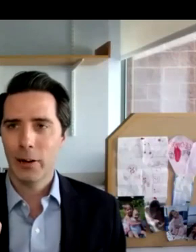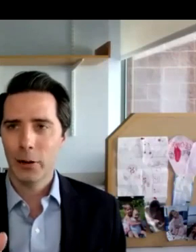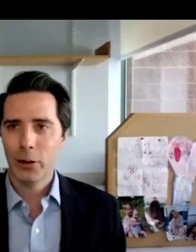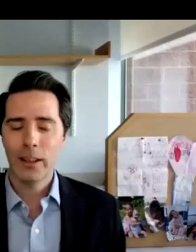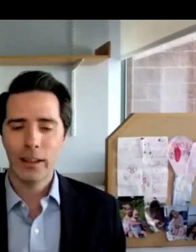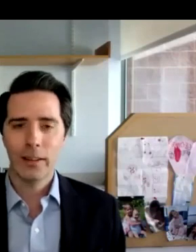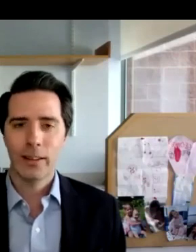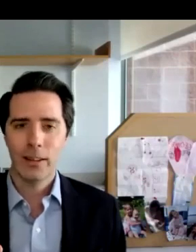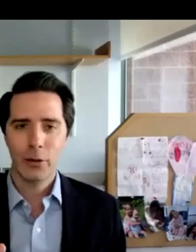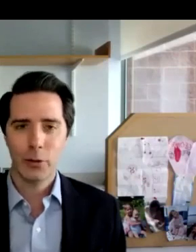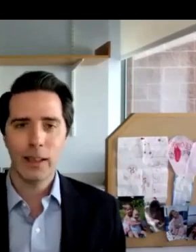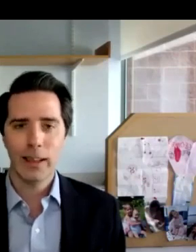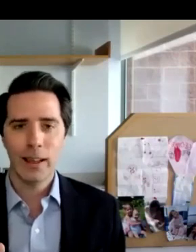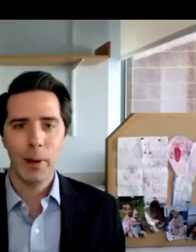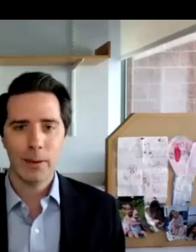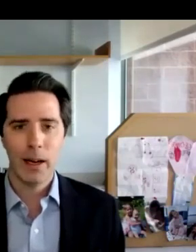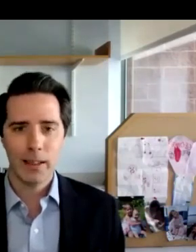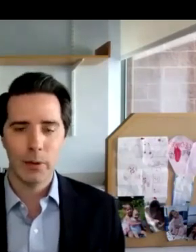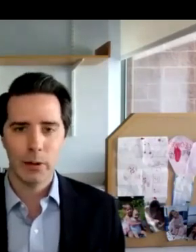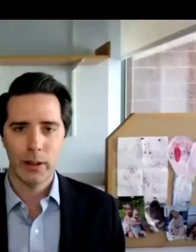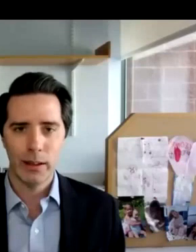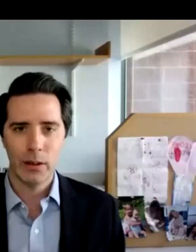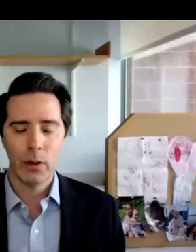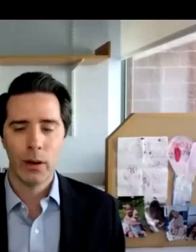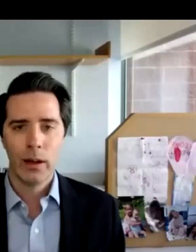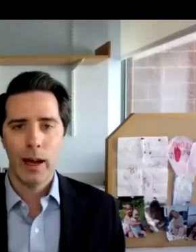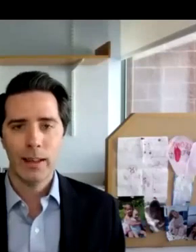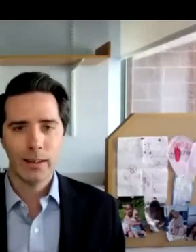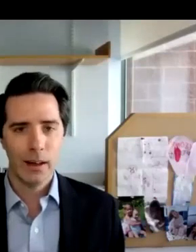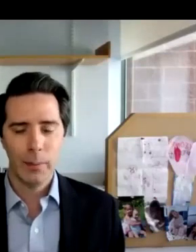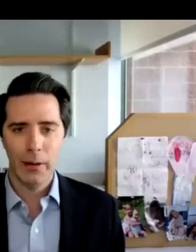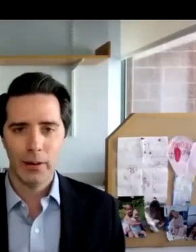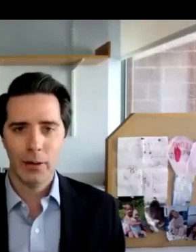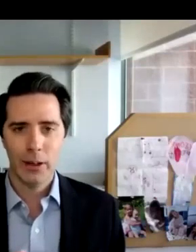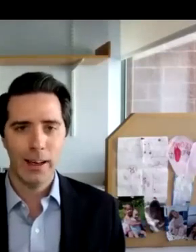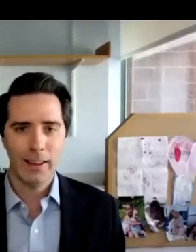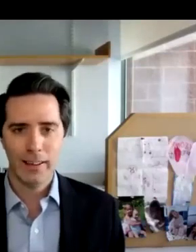early screening in the best possible